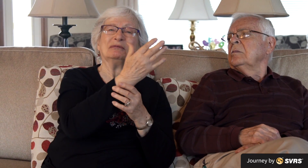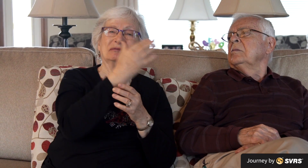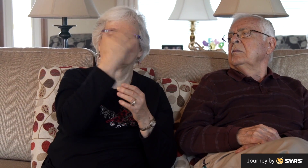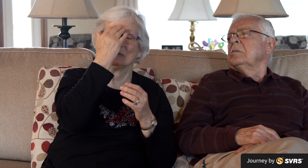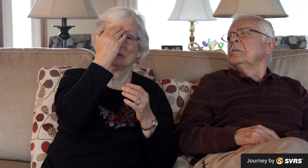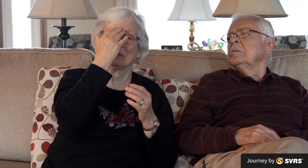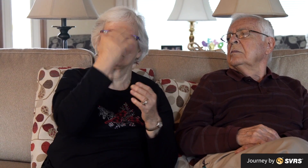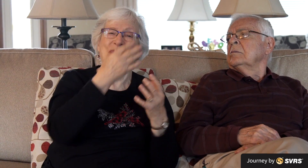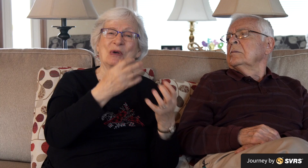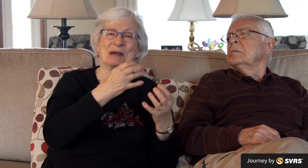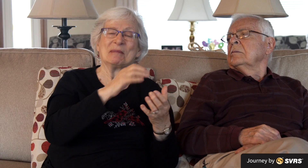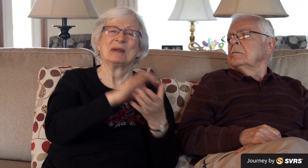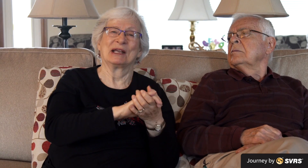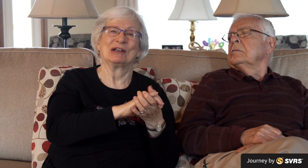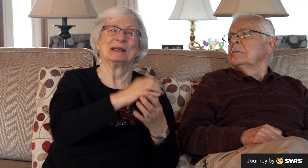I knew I wanted to marry him.